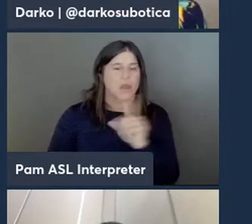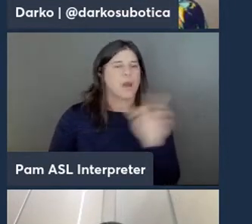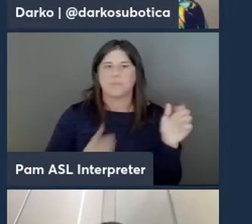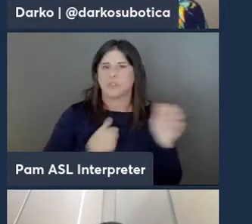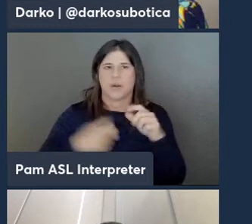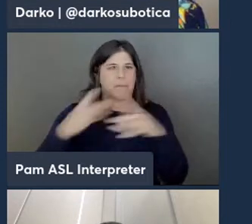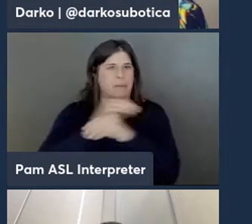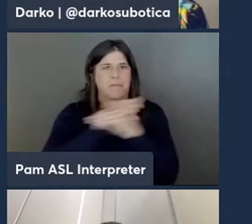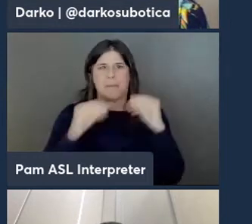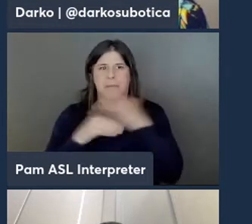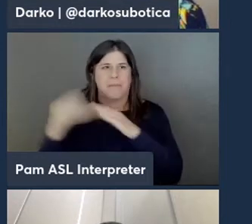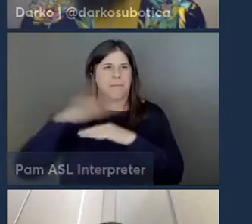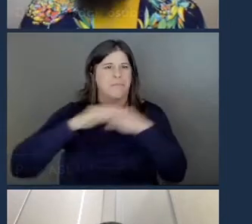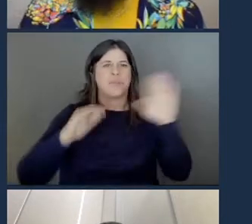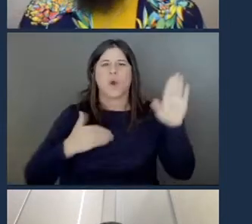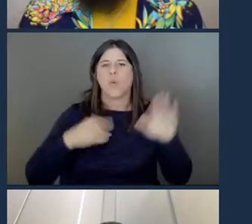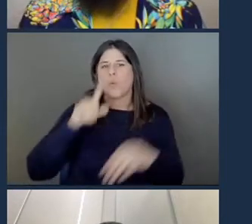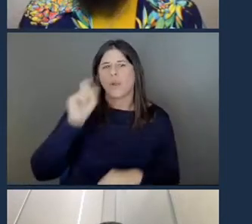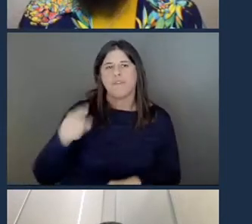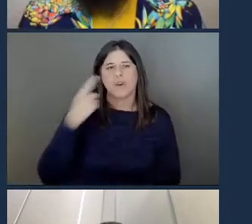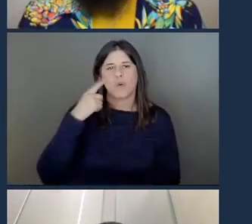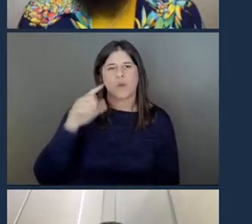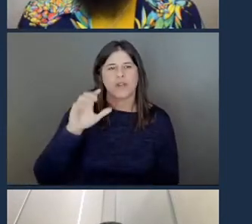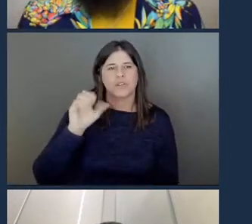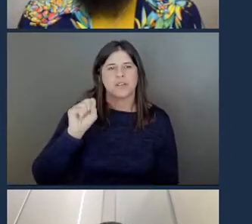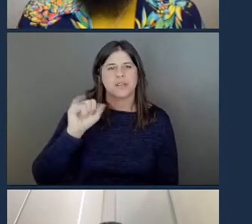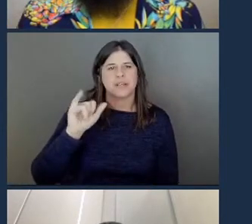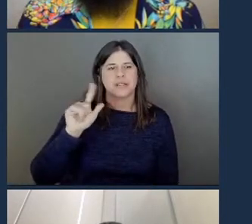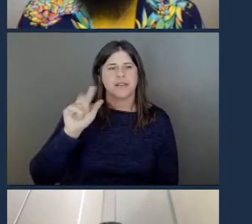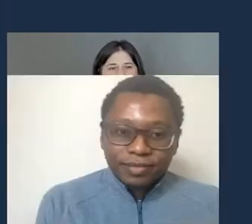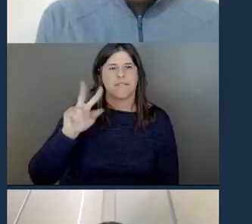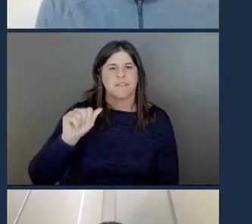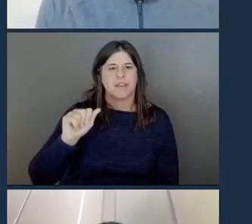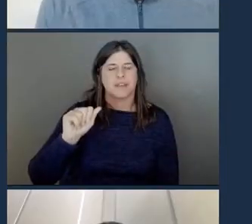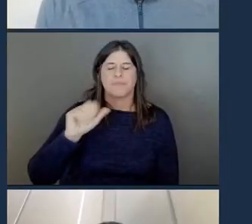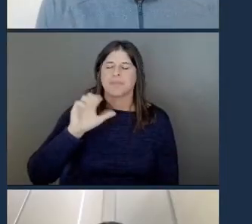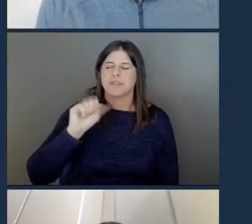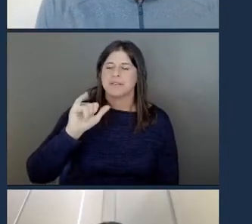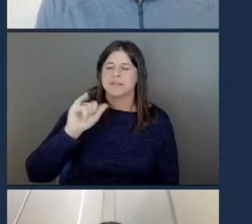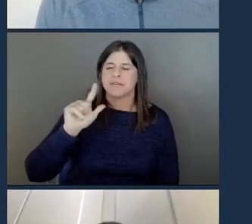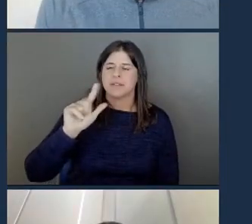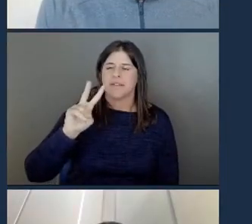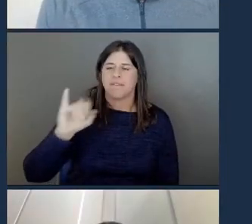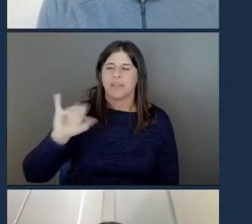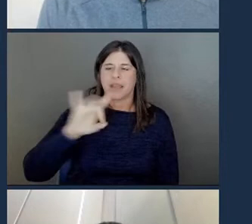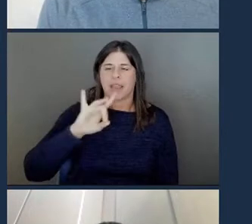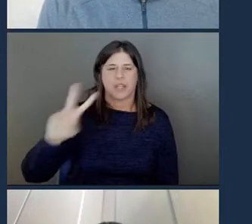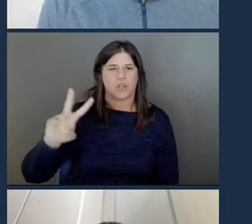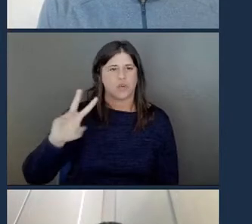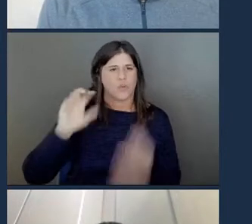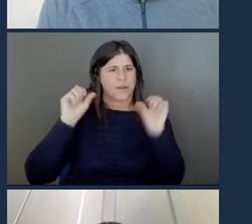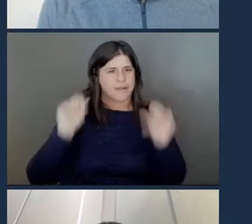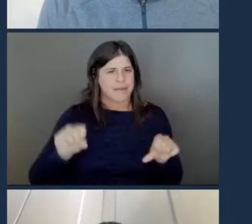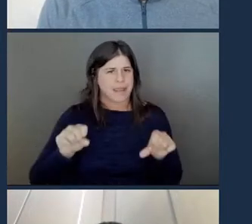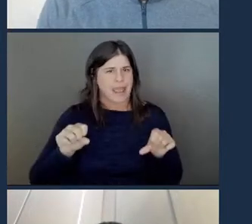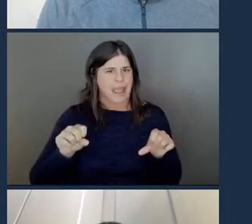We have a question from Sylvia82, it's a related sort of question so I jumped in, but can this be used for a heavy workload